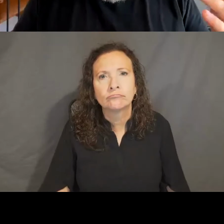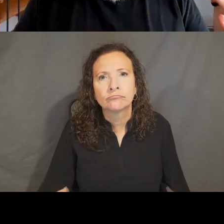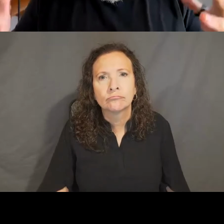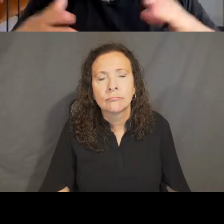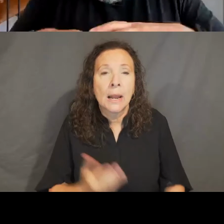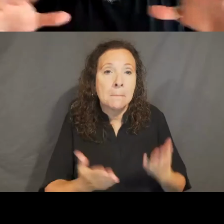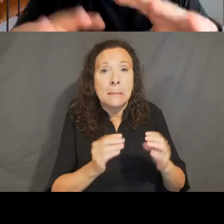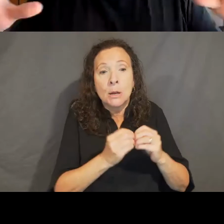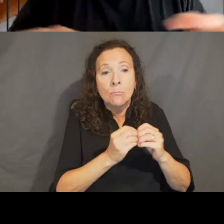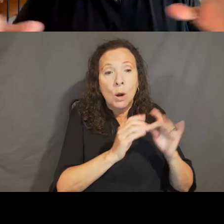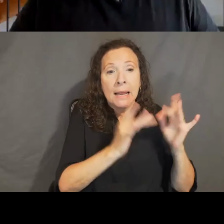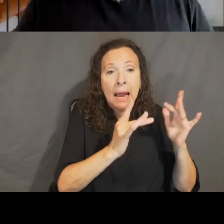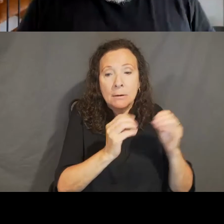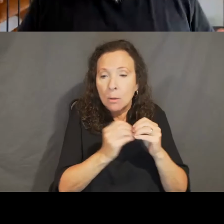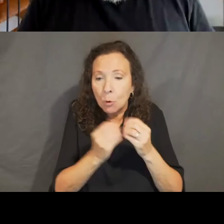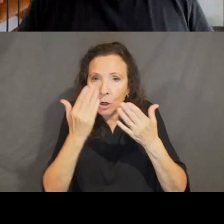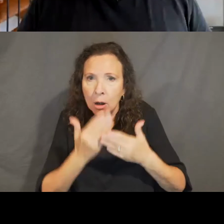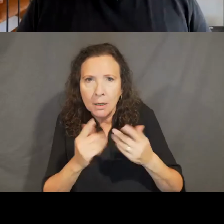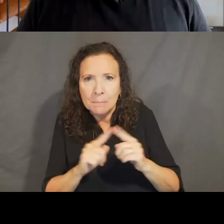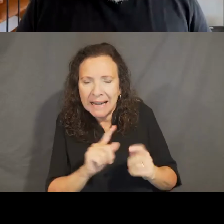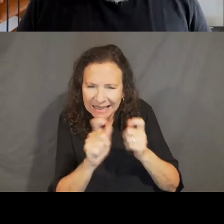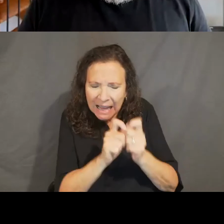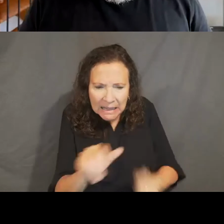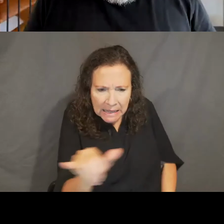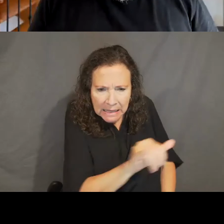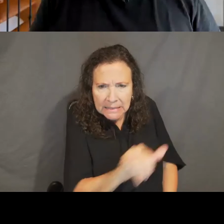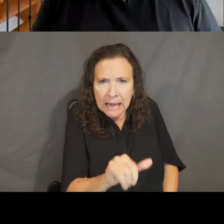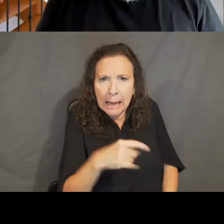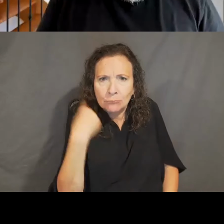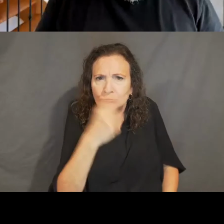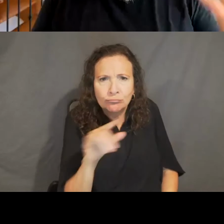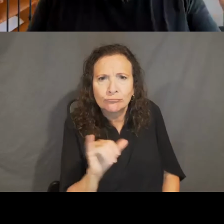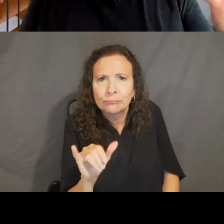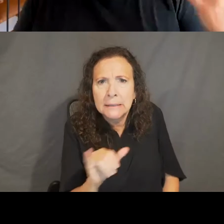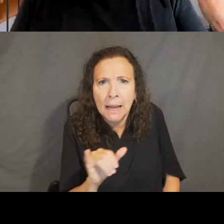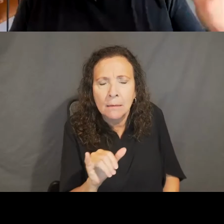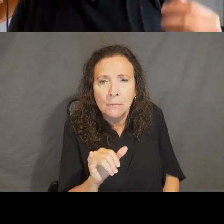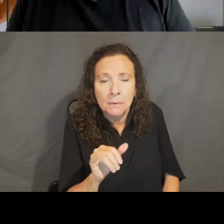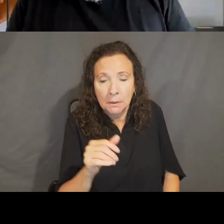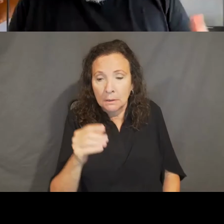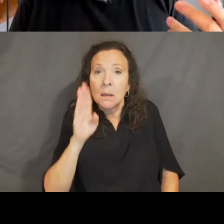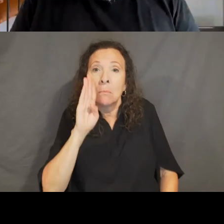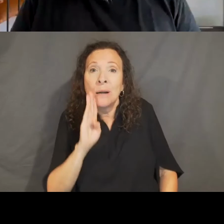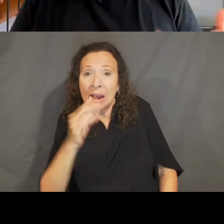Brown, green, red?